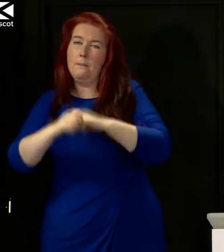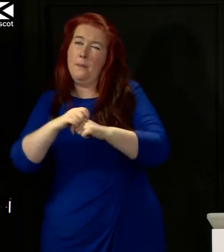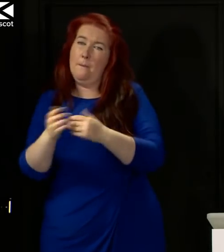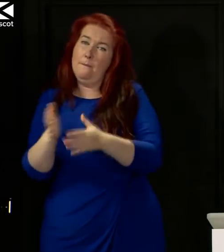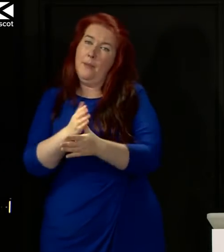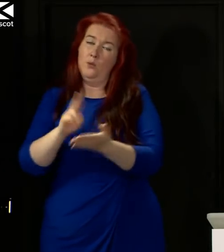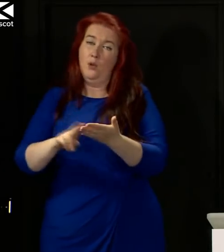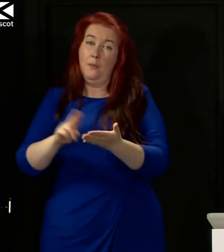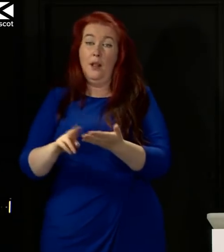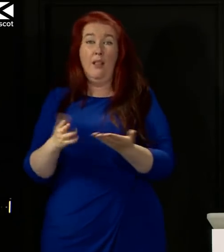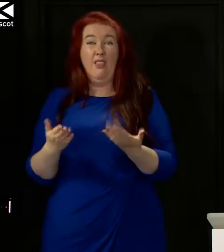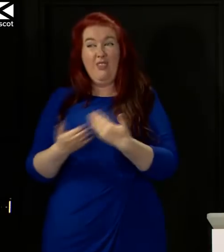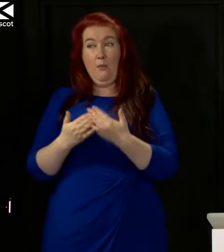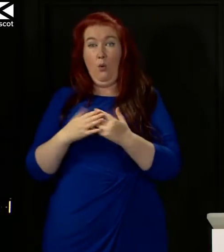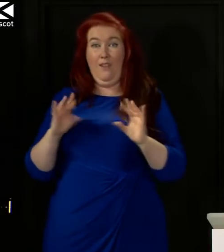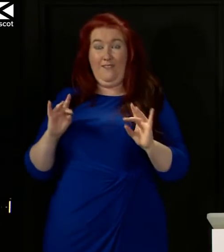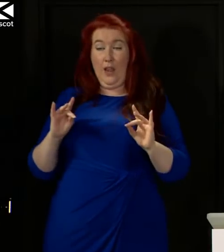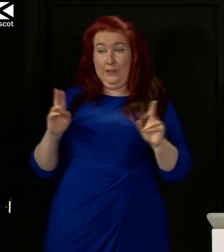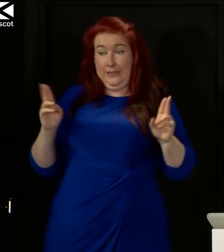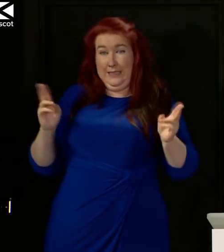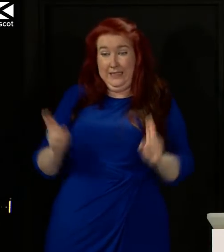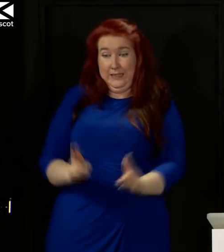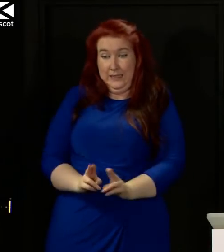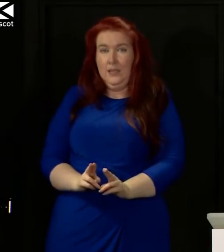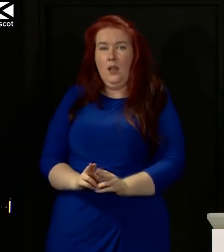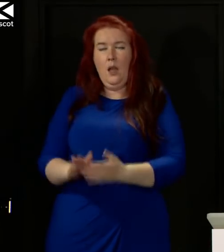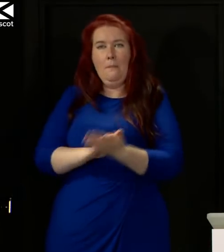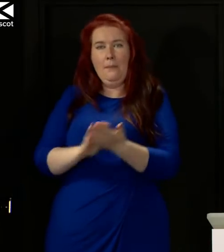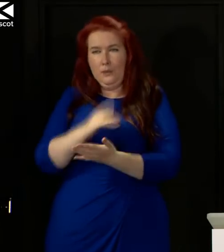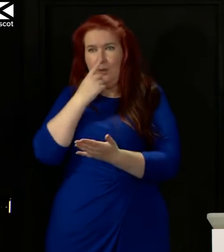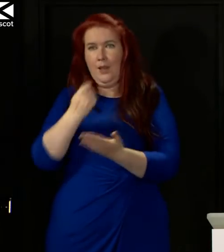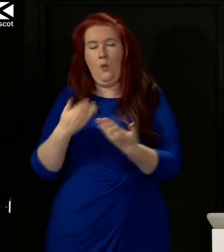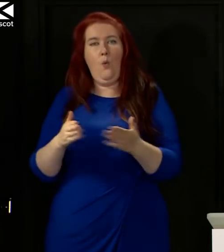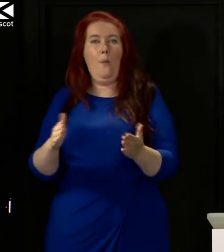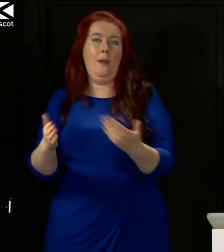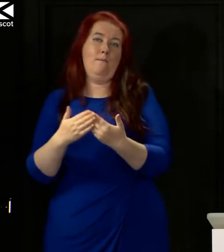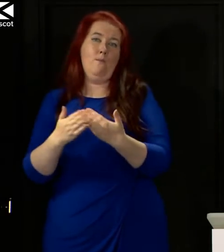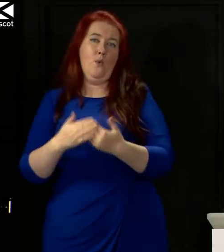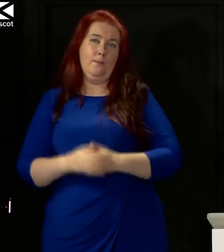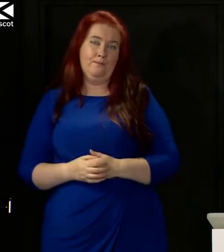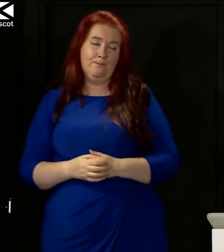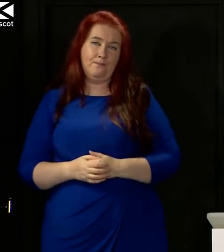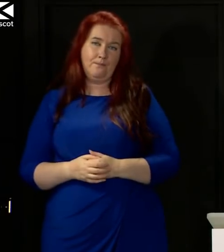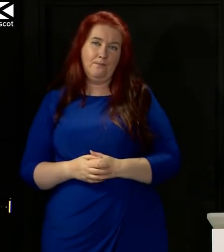supress this virus, the more these things open up as possibilities.